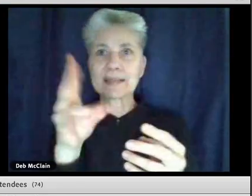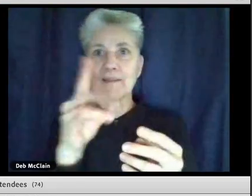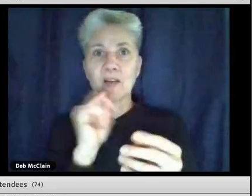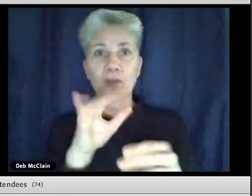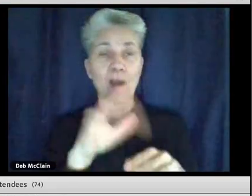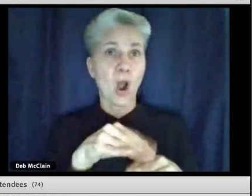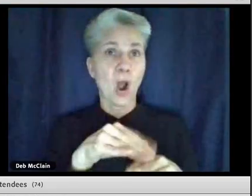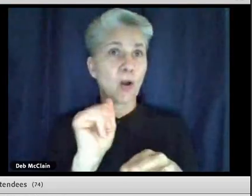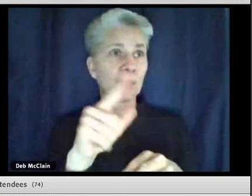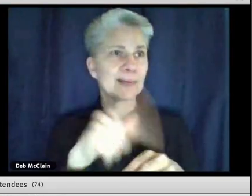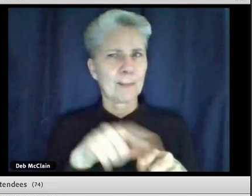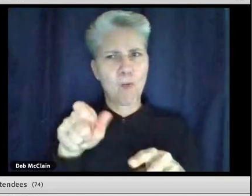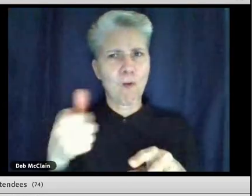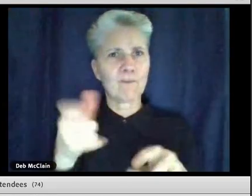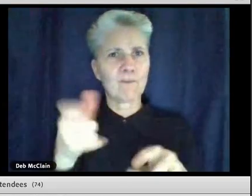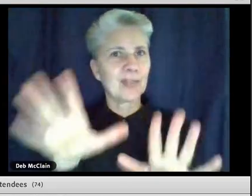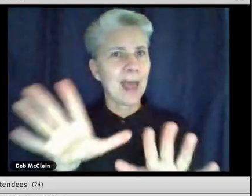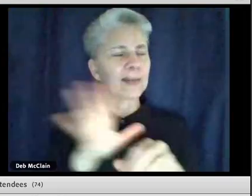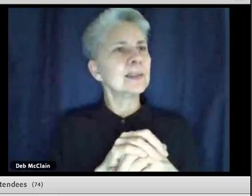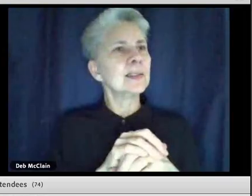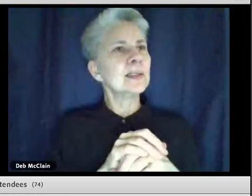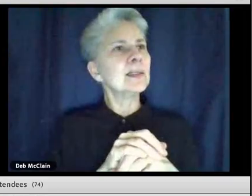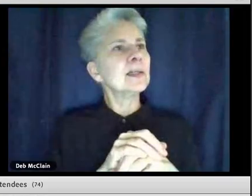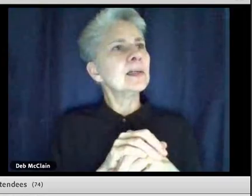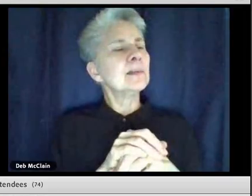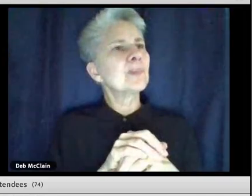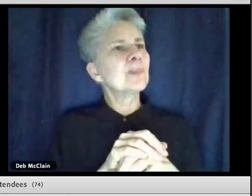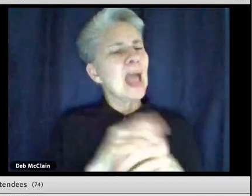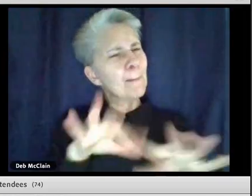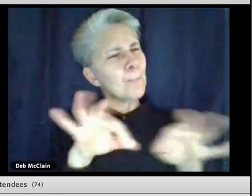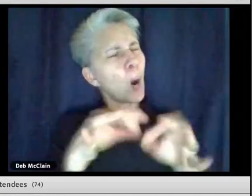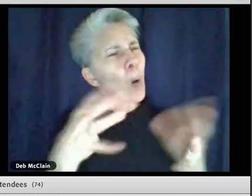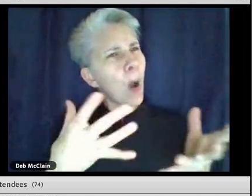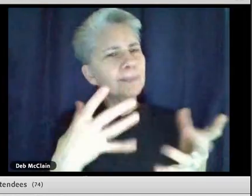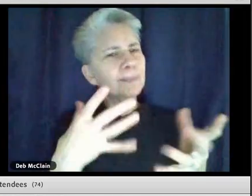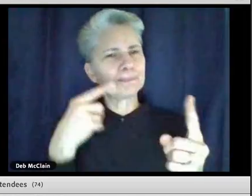It's really hard when you see the news 24/7 if you have it on all the time.